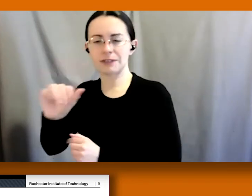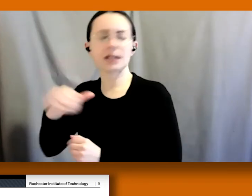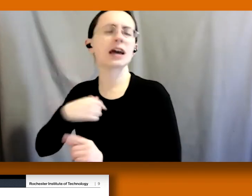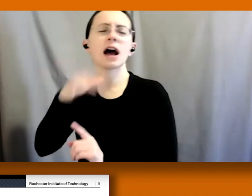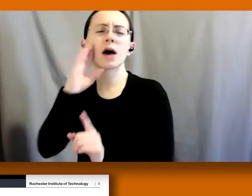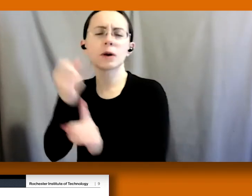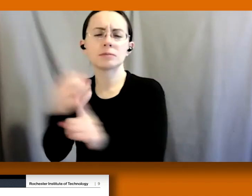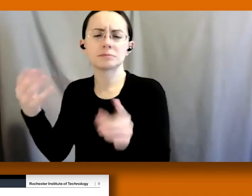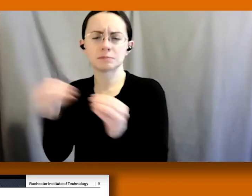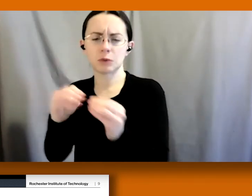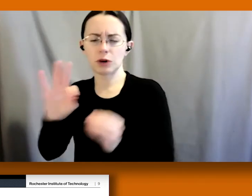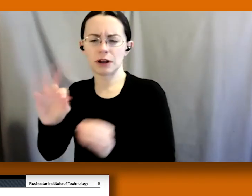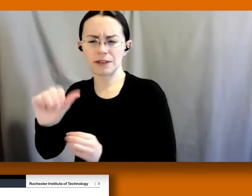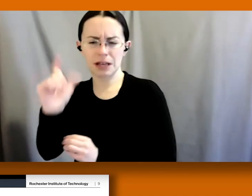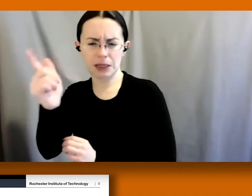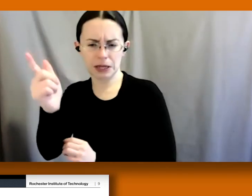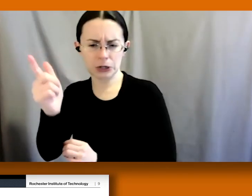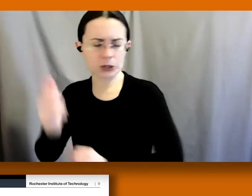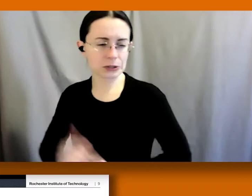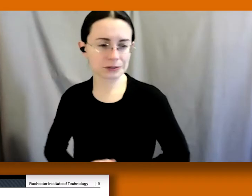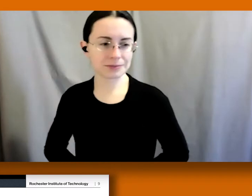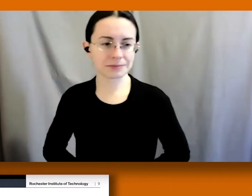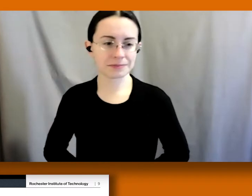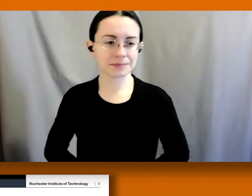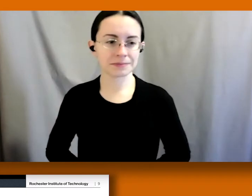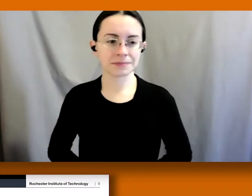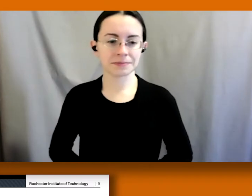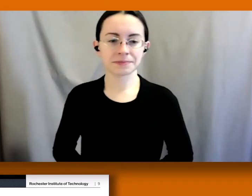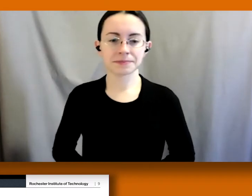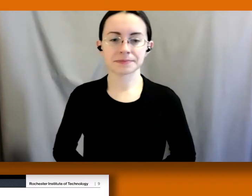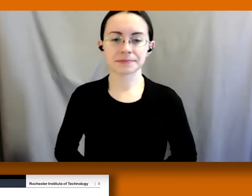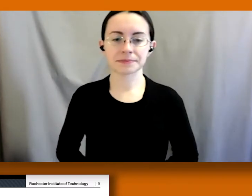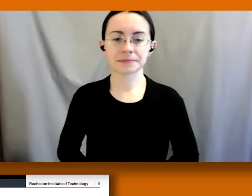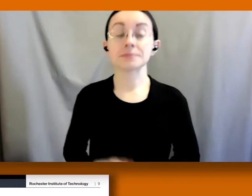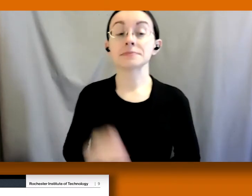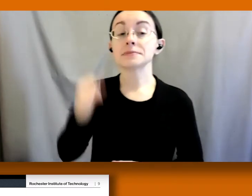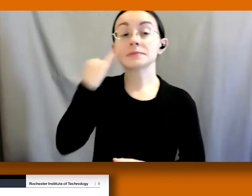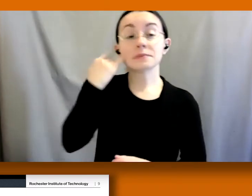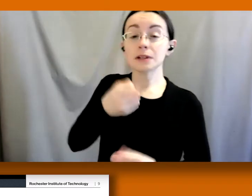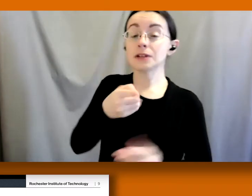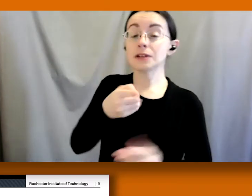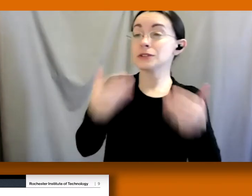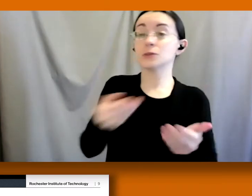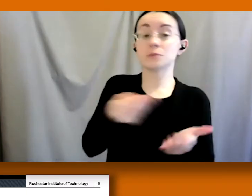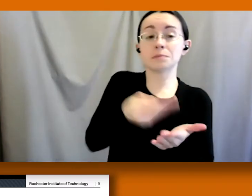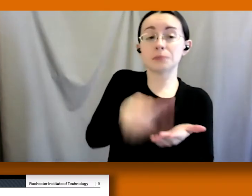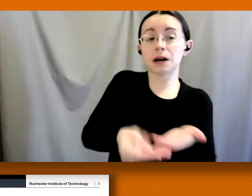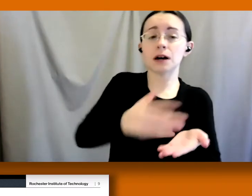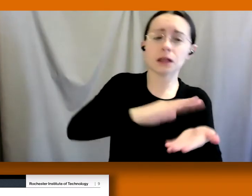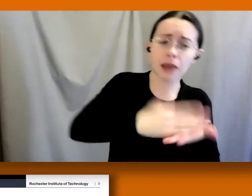So, if you are... if you're buying several laptops or tablets